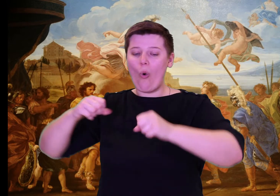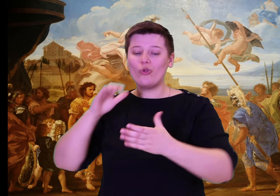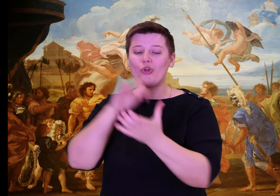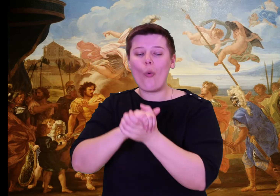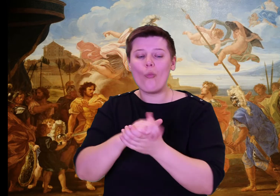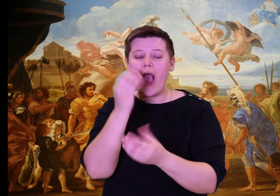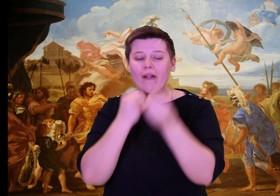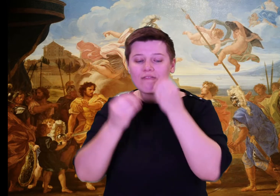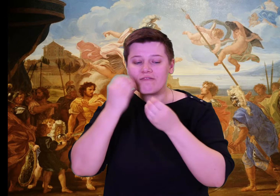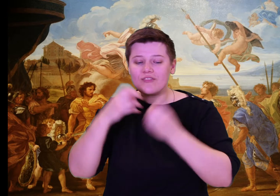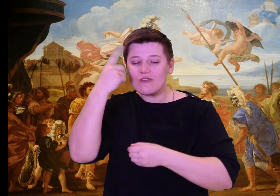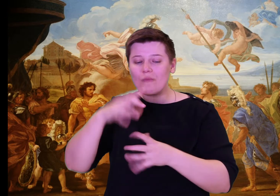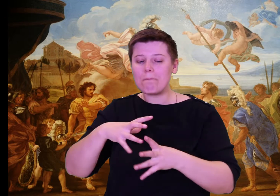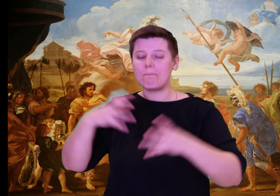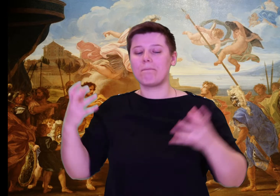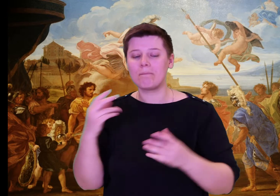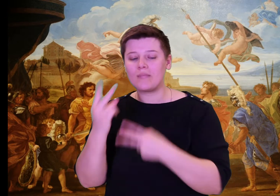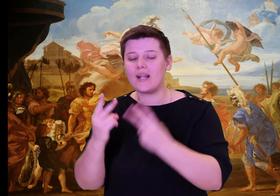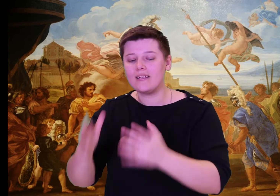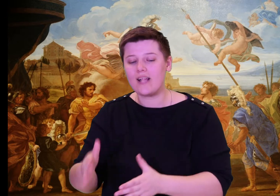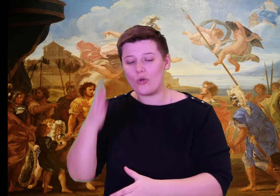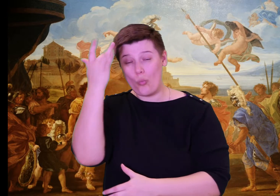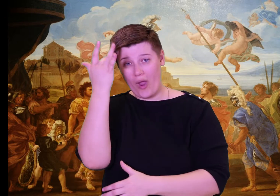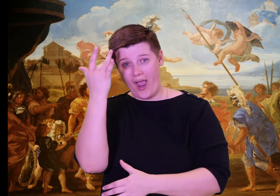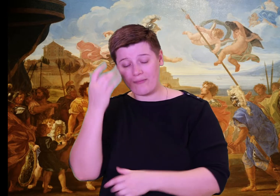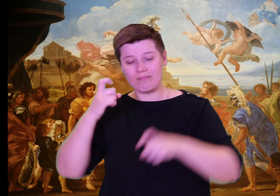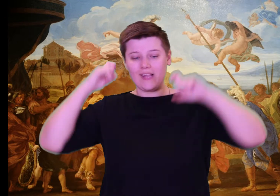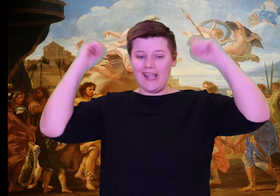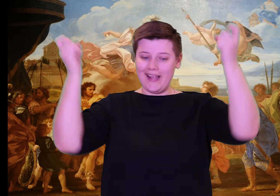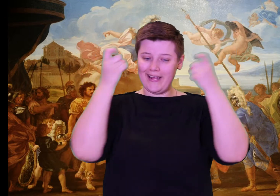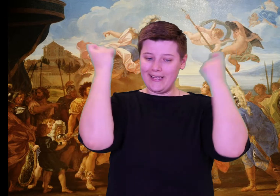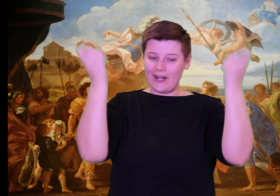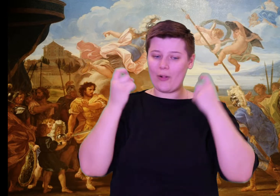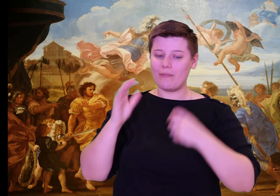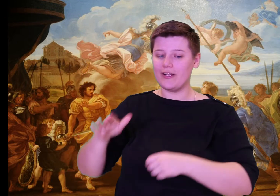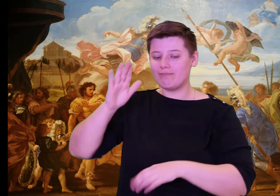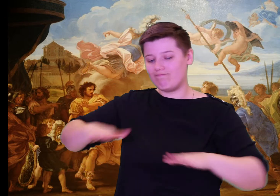towards their journey's end, on through the fields of wheat, until the sun began